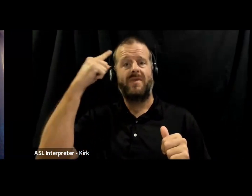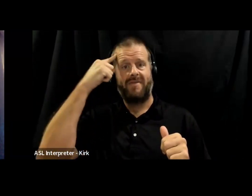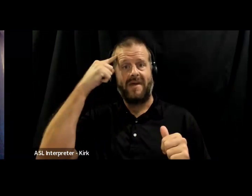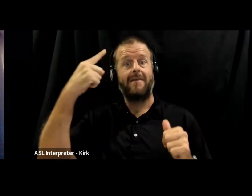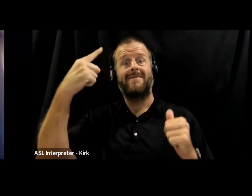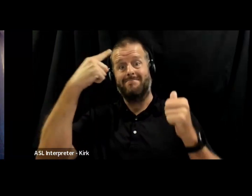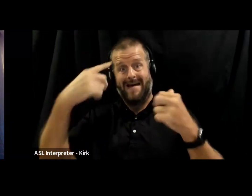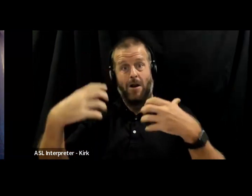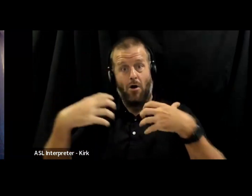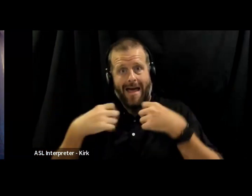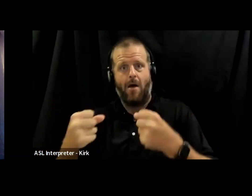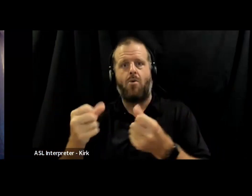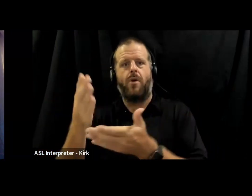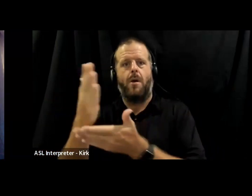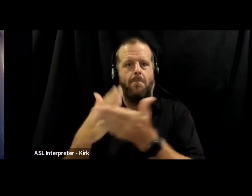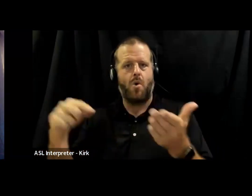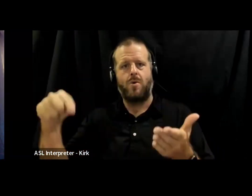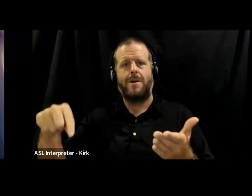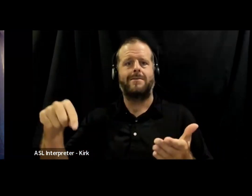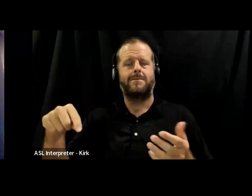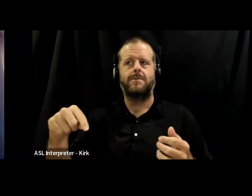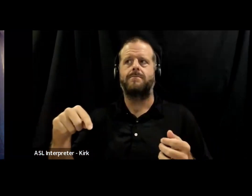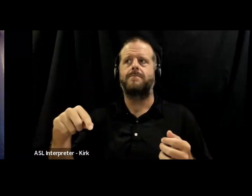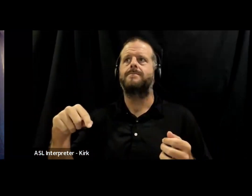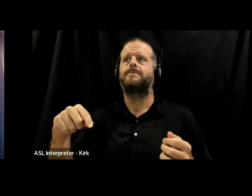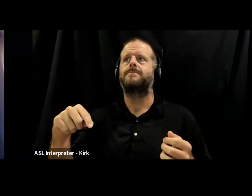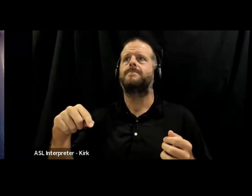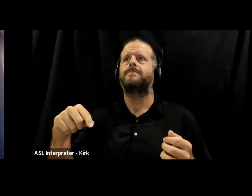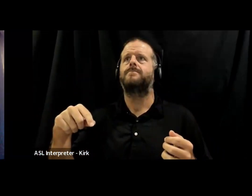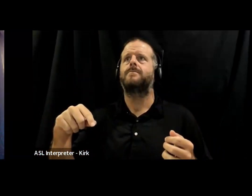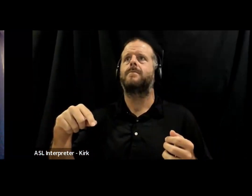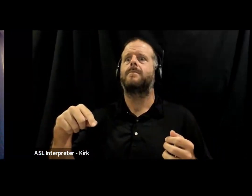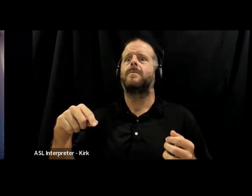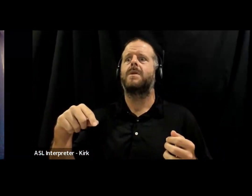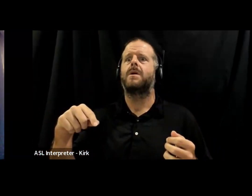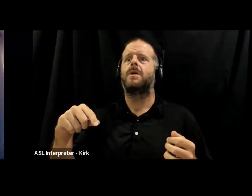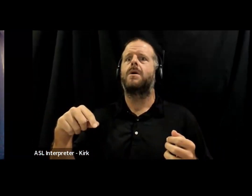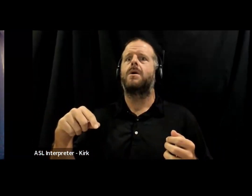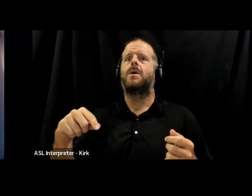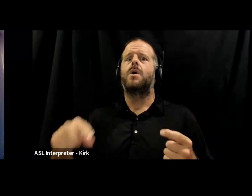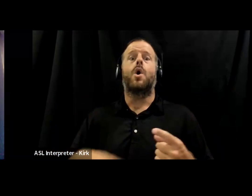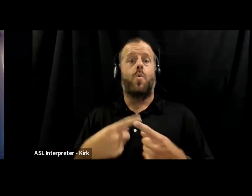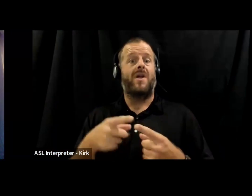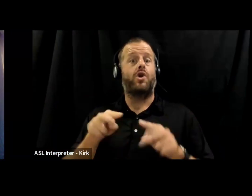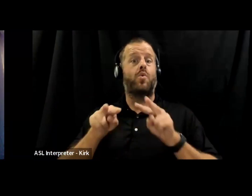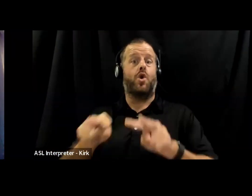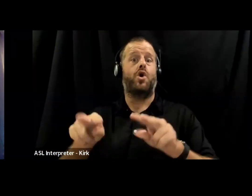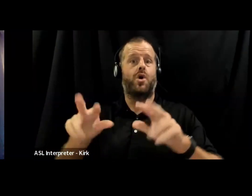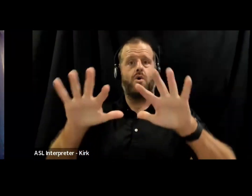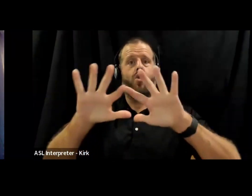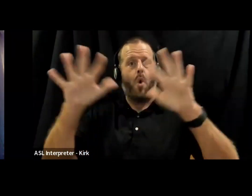component is something that just when you're looking at the whole person is